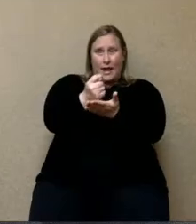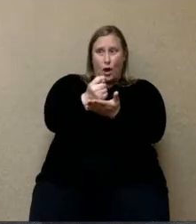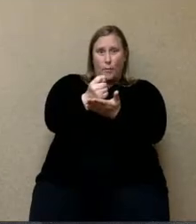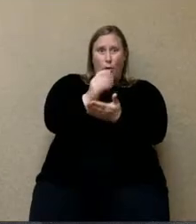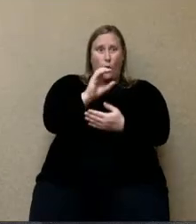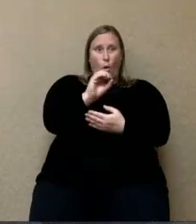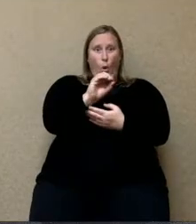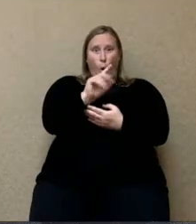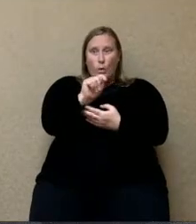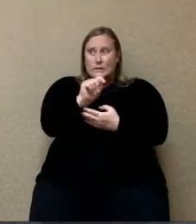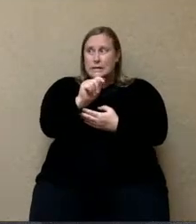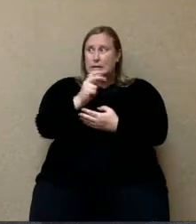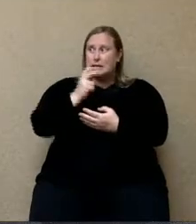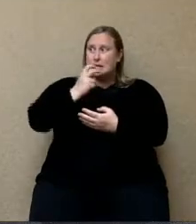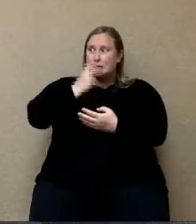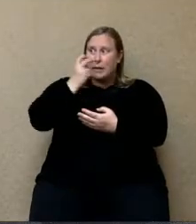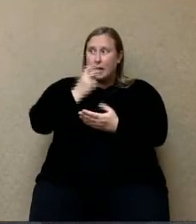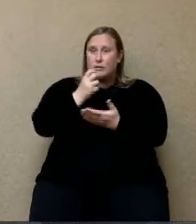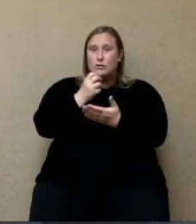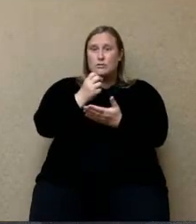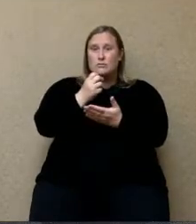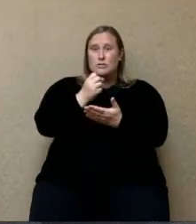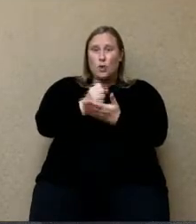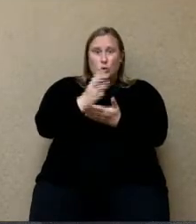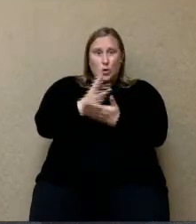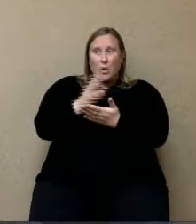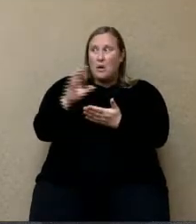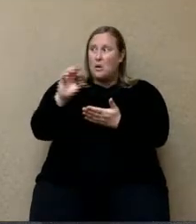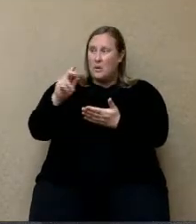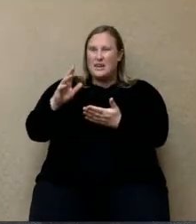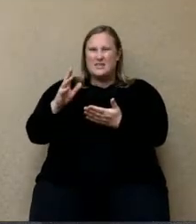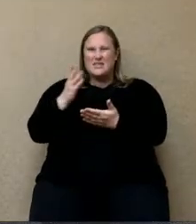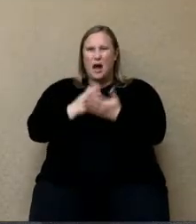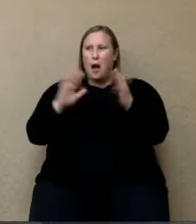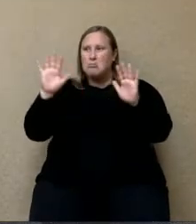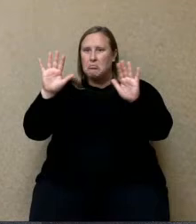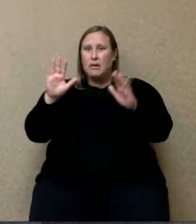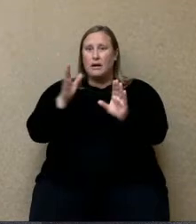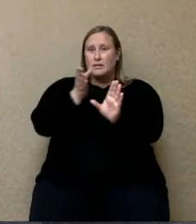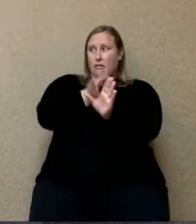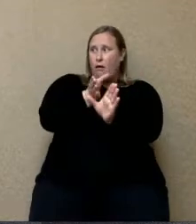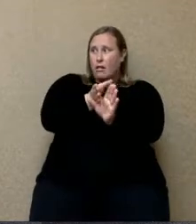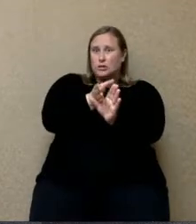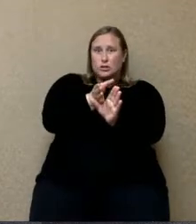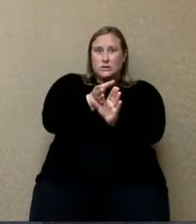OT, Speech, Social Work? Yeah. Okay. Psychologists?